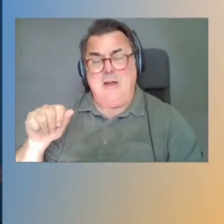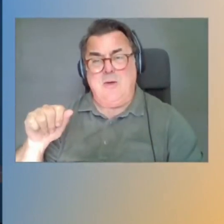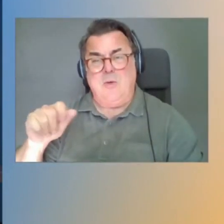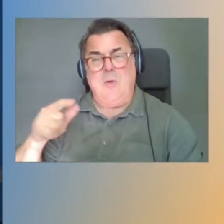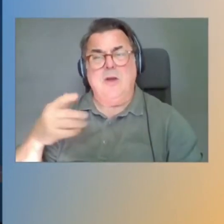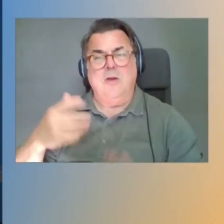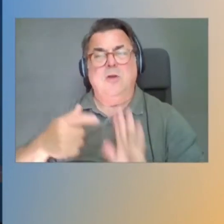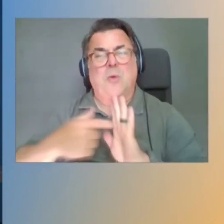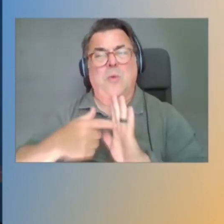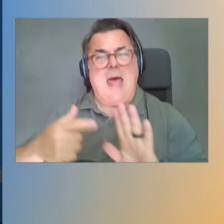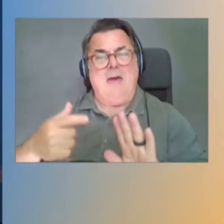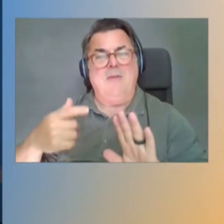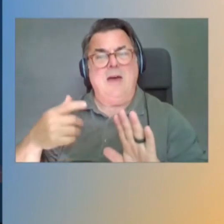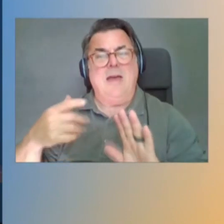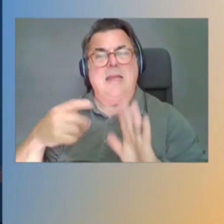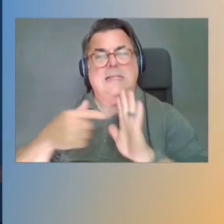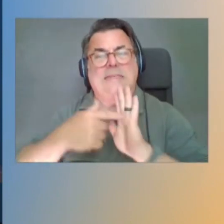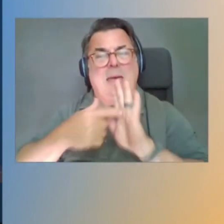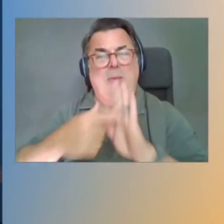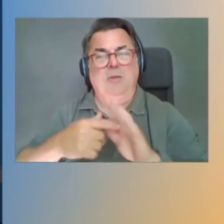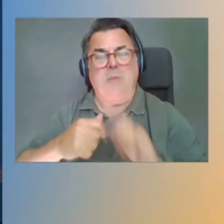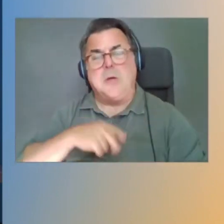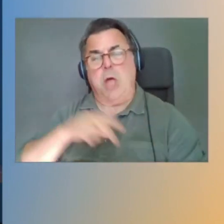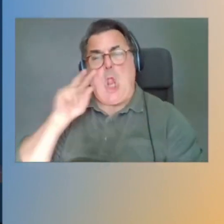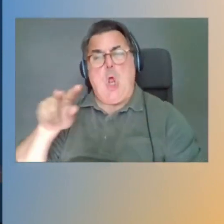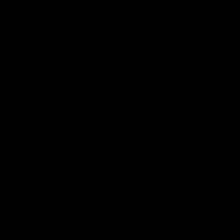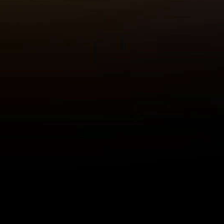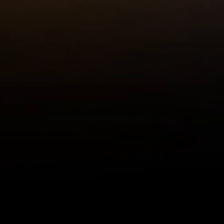So folks can take a look and get started right now.